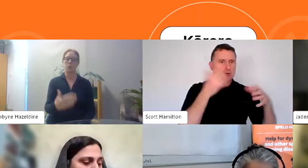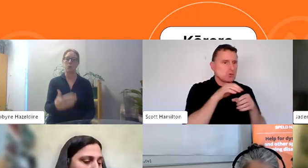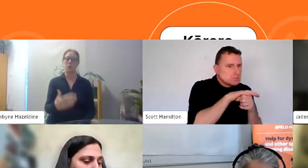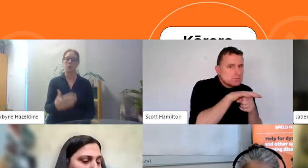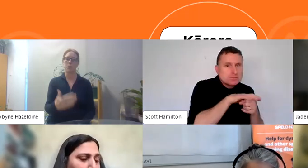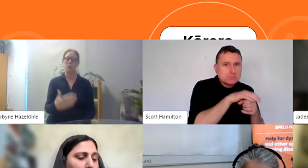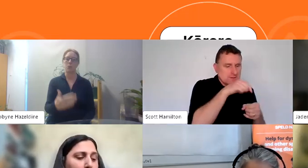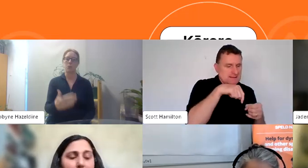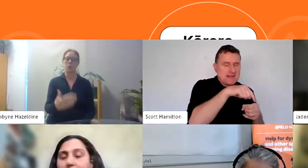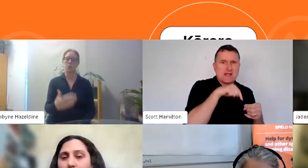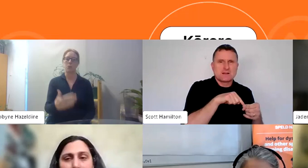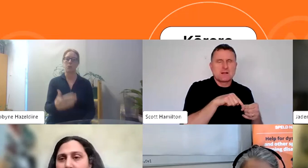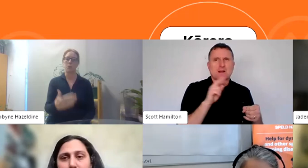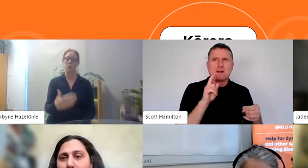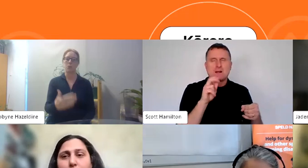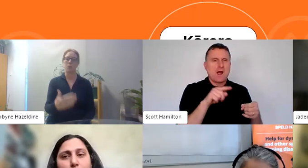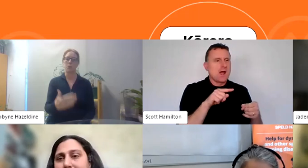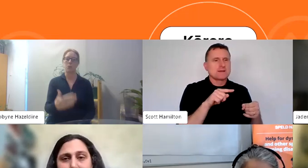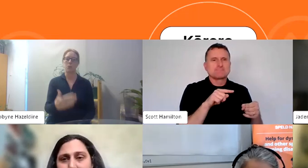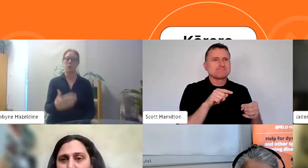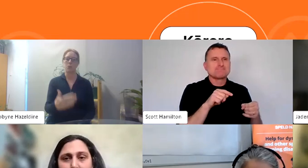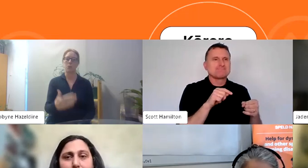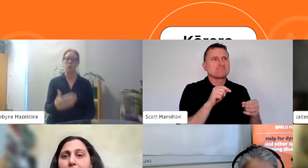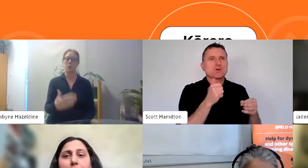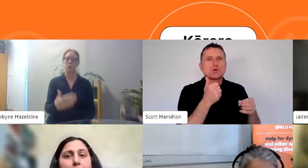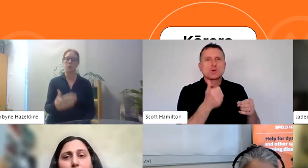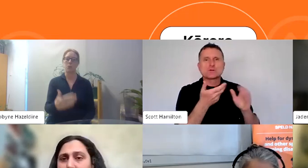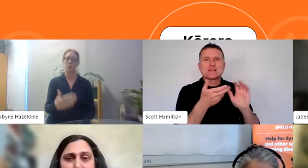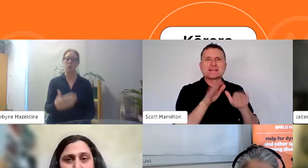place, I like to call, the incubation of good citizenship, inclusive